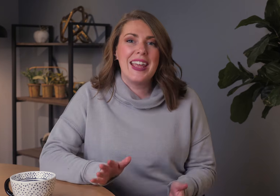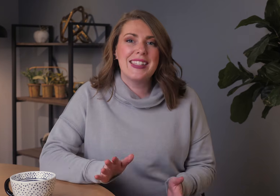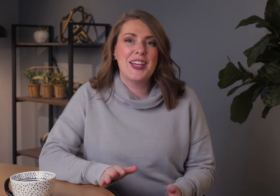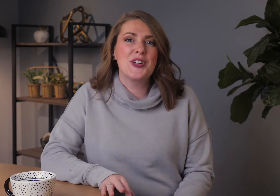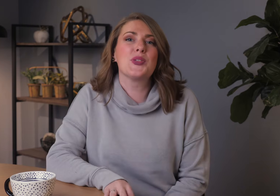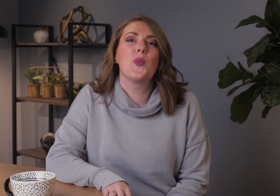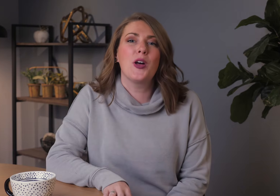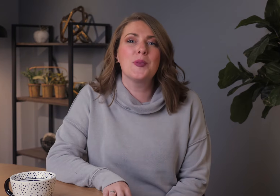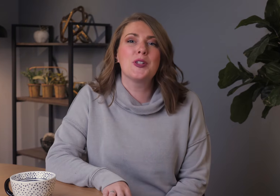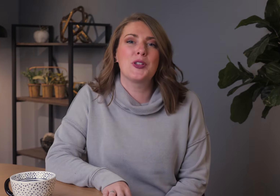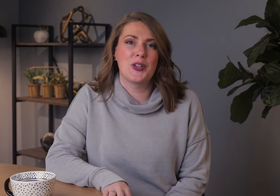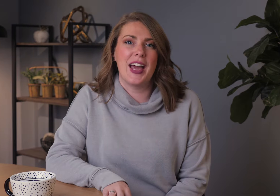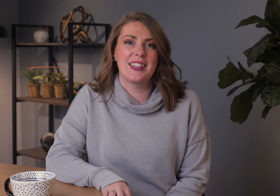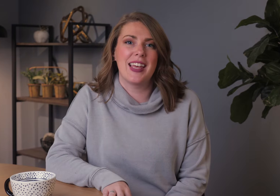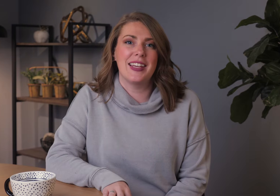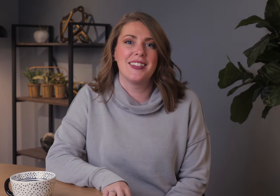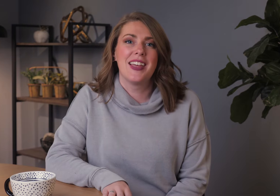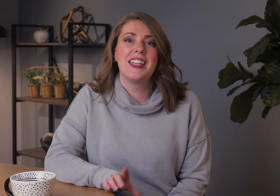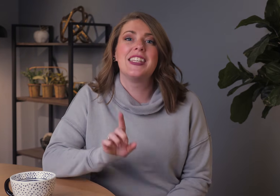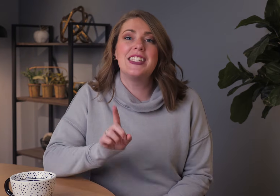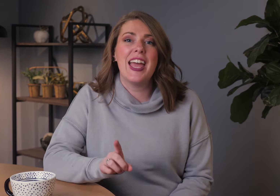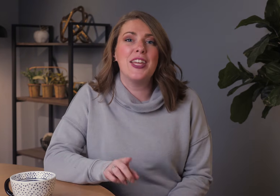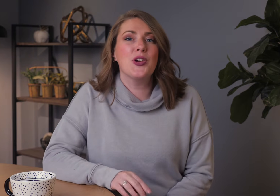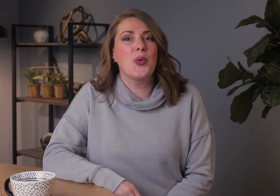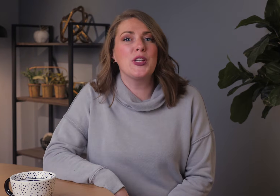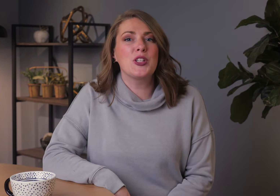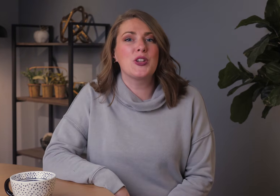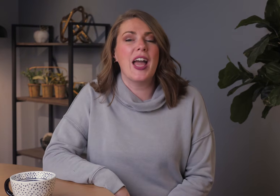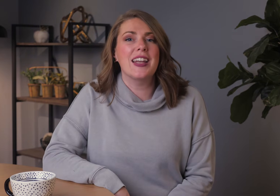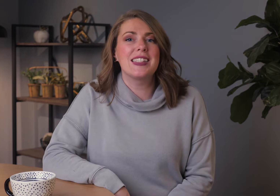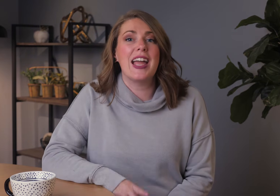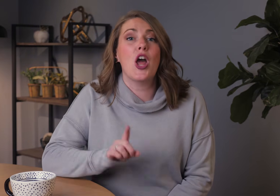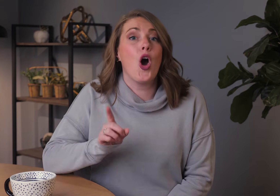Hey signers, welcome to Learn How to Sign. Today you're going to learn how to sign